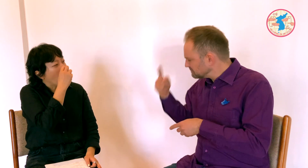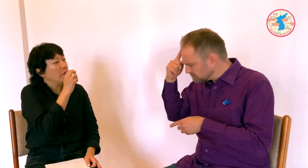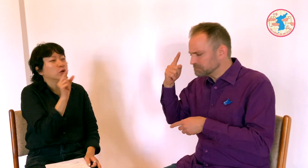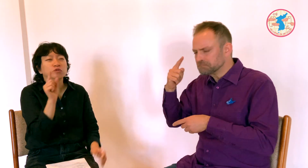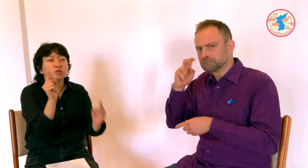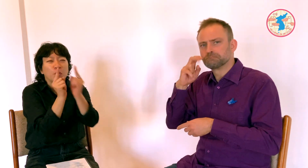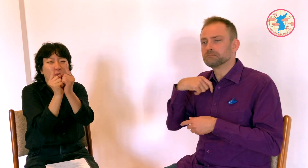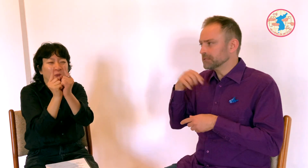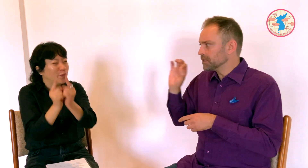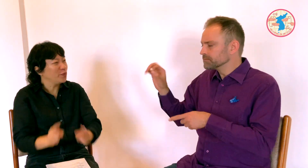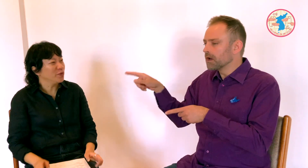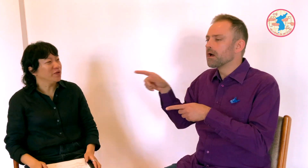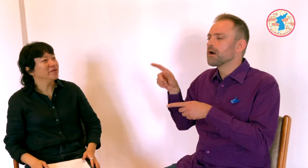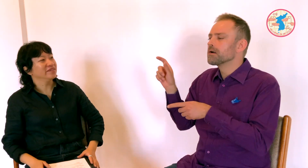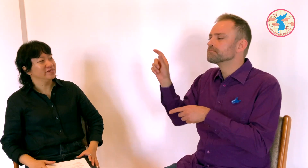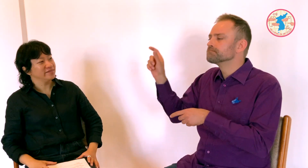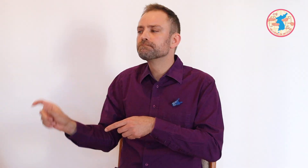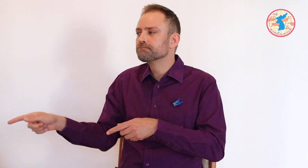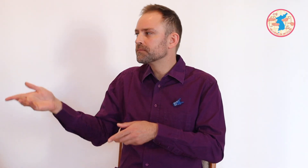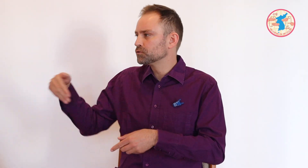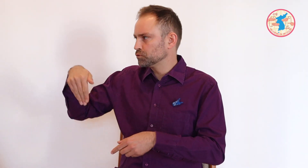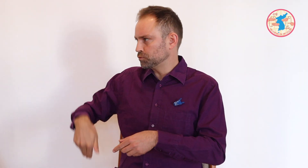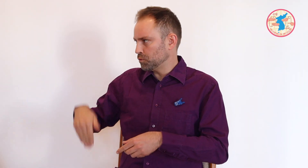Hyemi: Yup, something like that. Robert: Yeah, that.